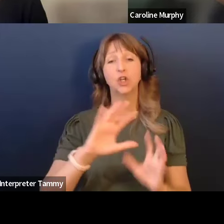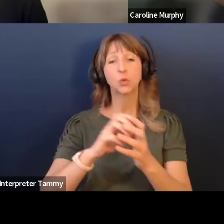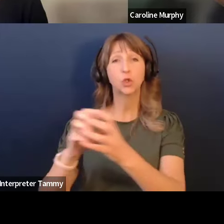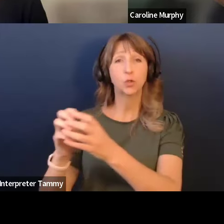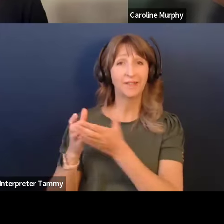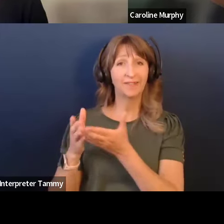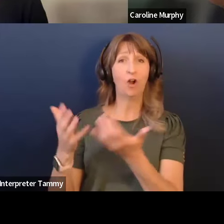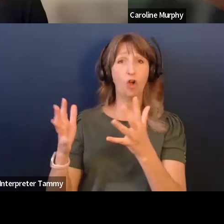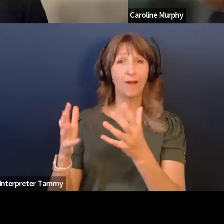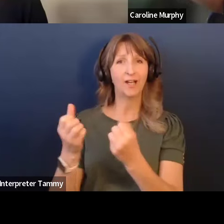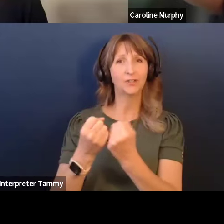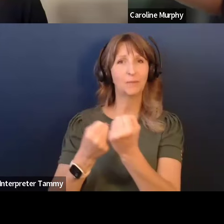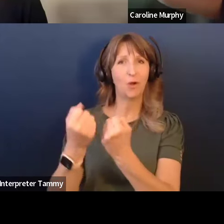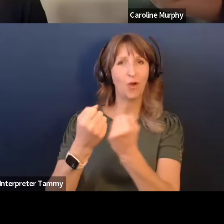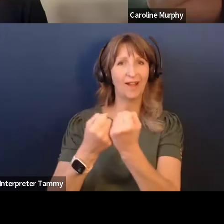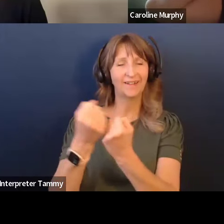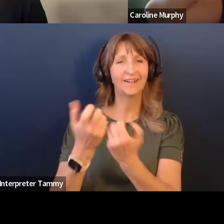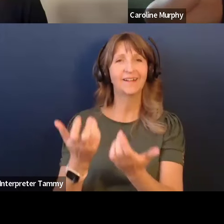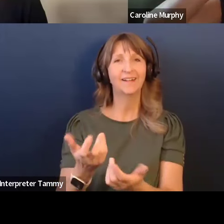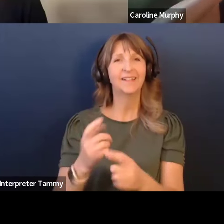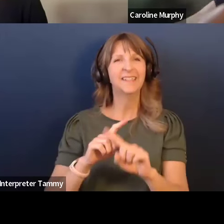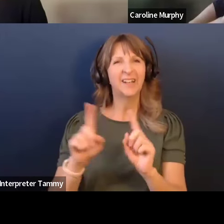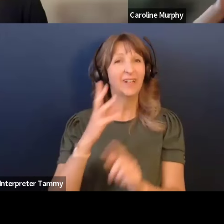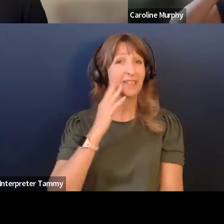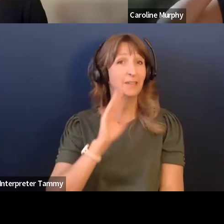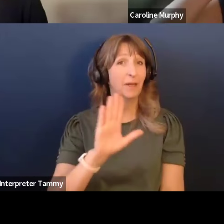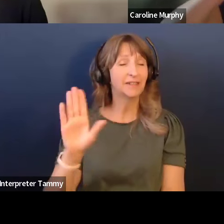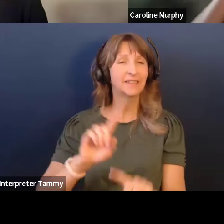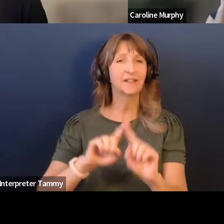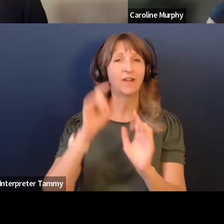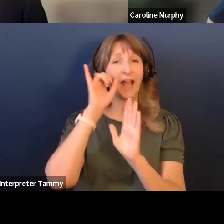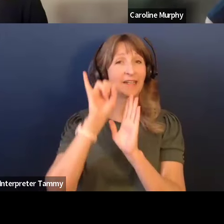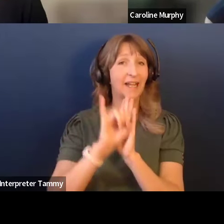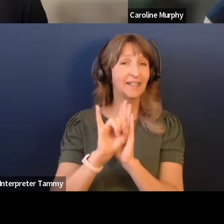that could support different experiences and different identities of the students there.